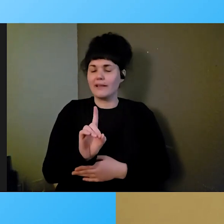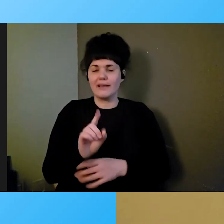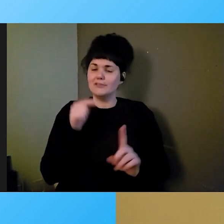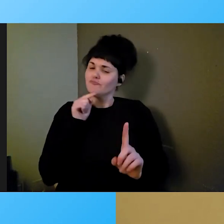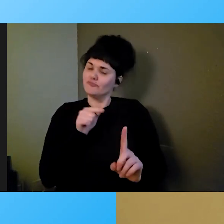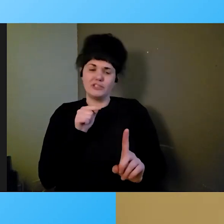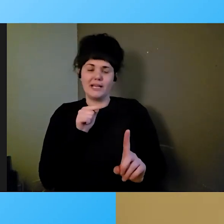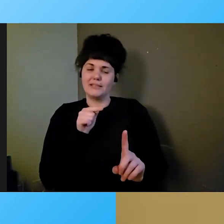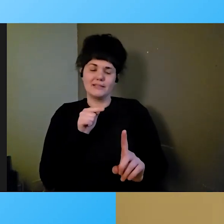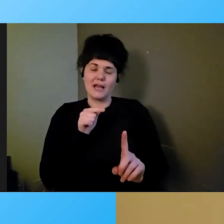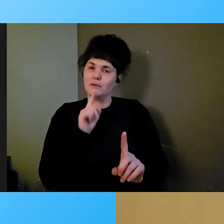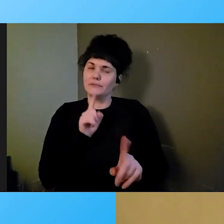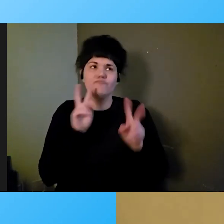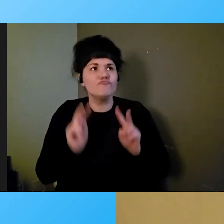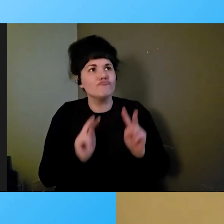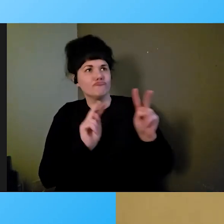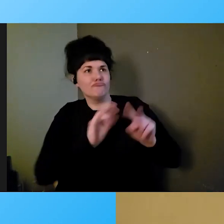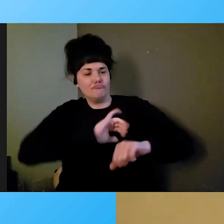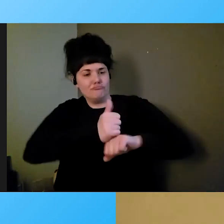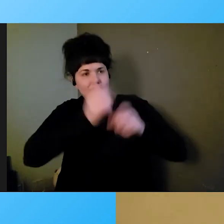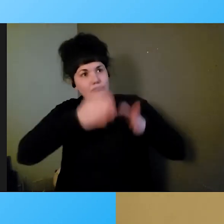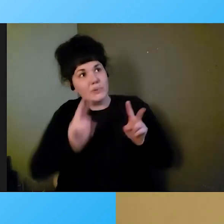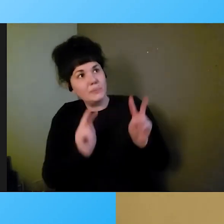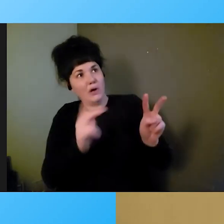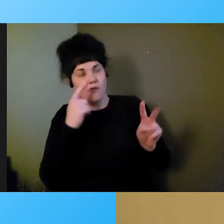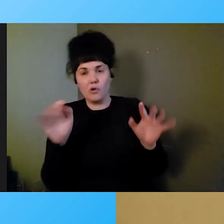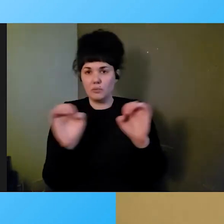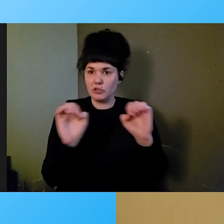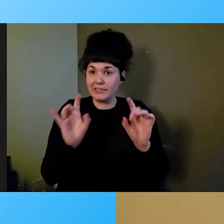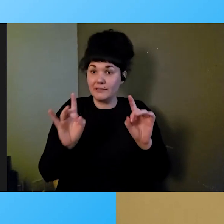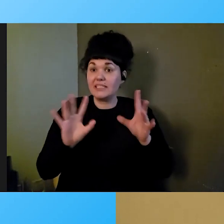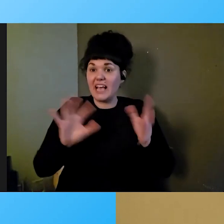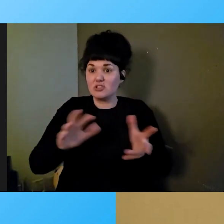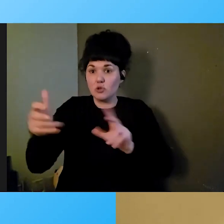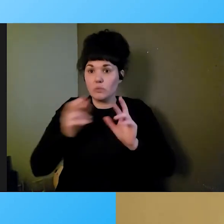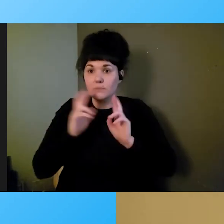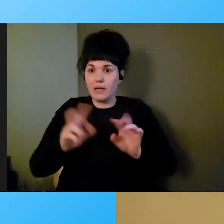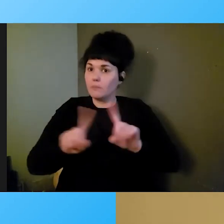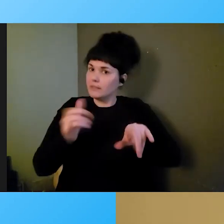a lasting impact for emergency impact and disaster response but we still have a long way to go.